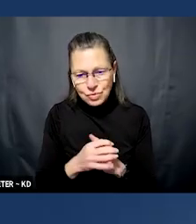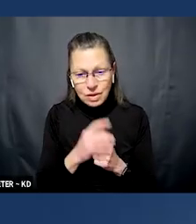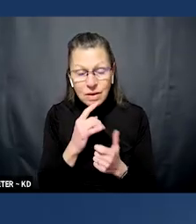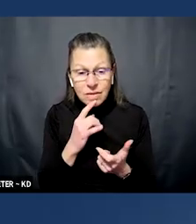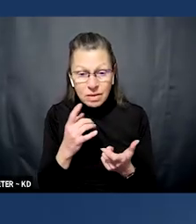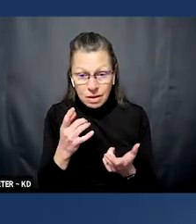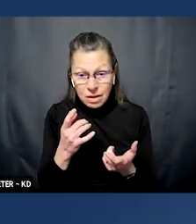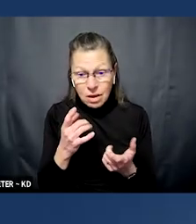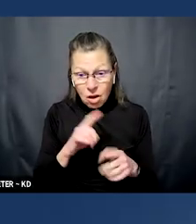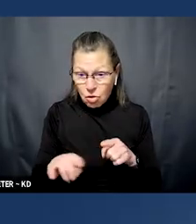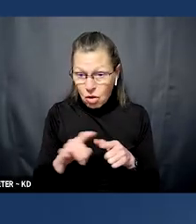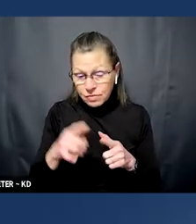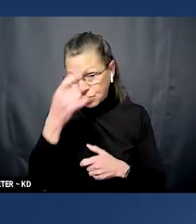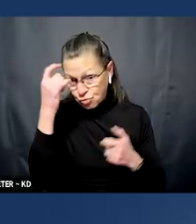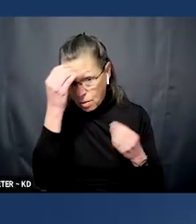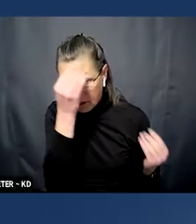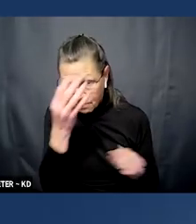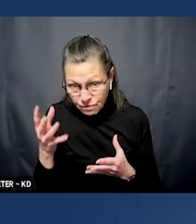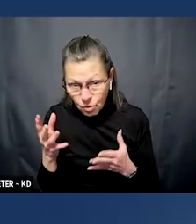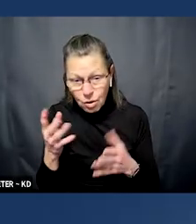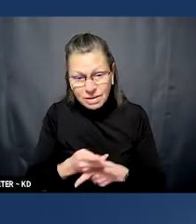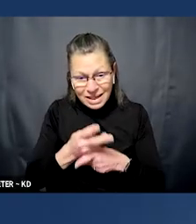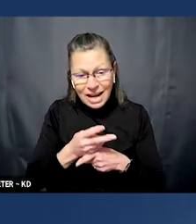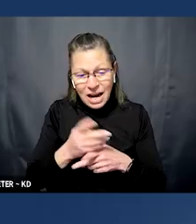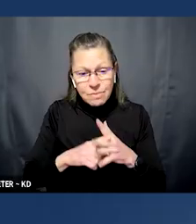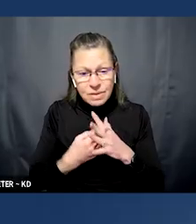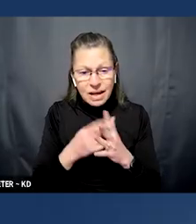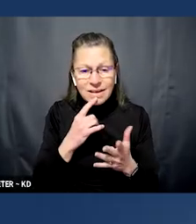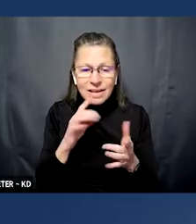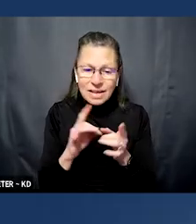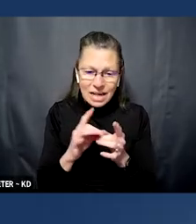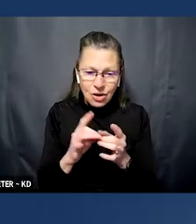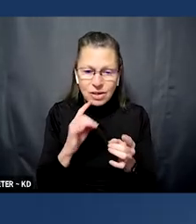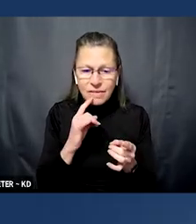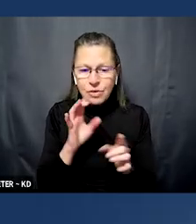and a narrative and cultural shift toward discussing trauma ensued. What was noticeably